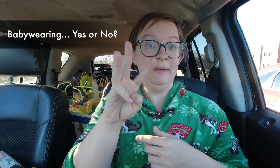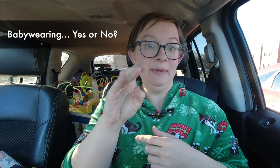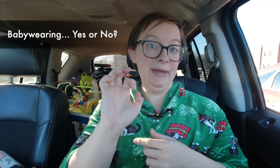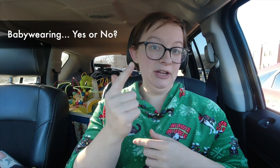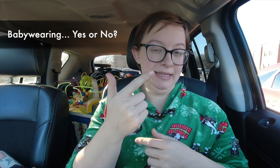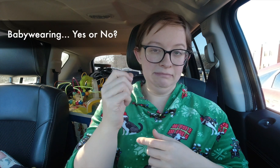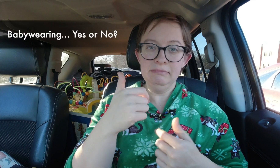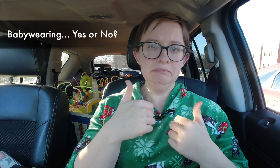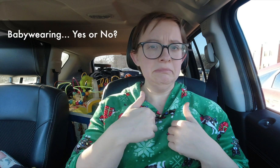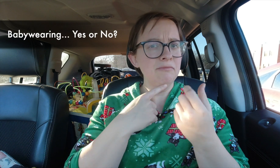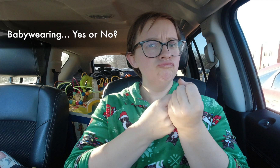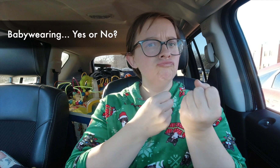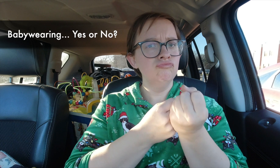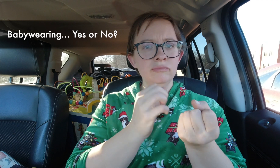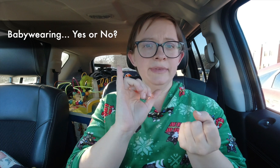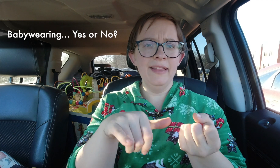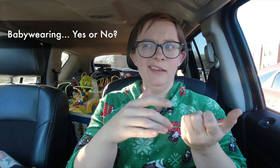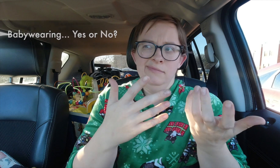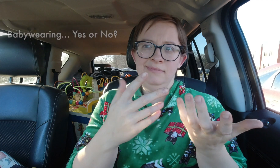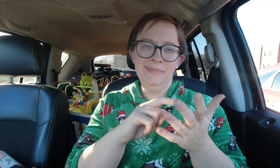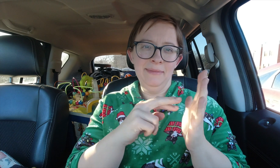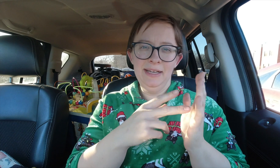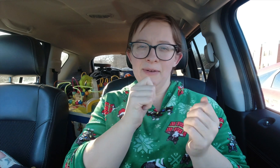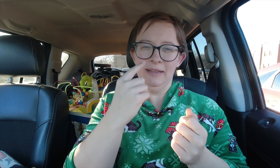So babywearing? Yes, I do support baby wearing.